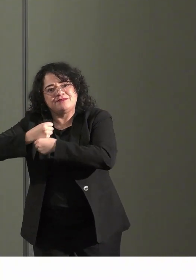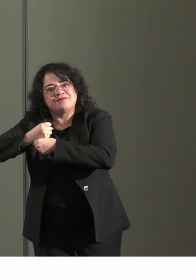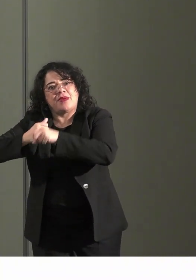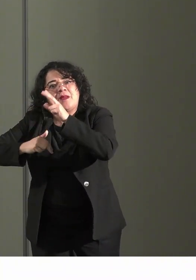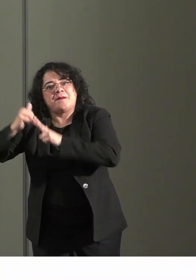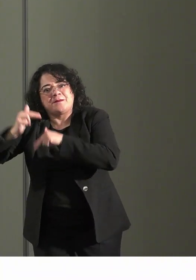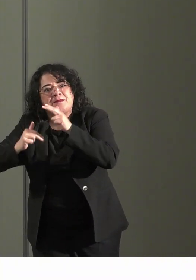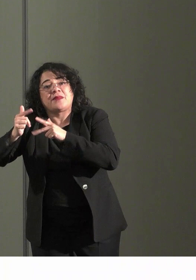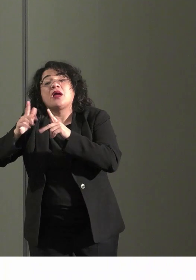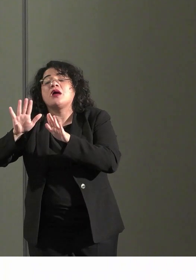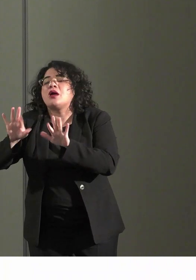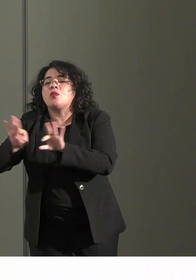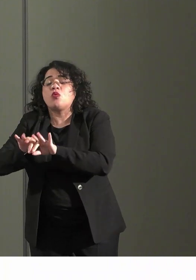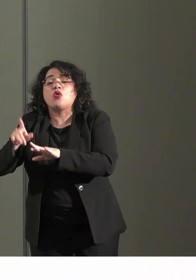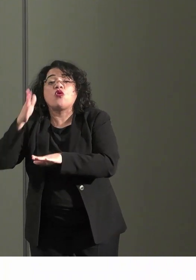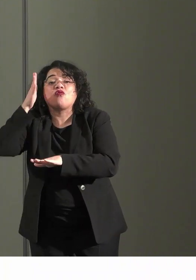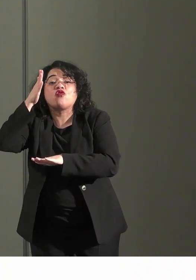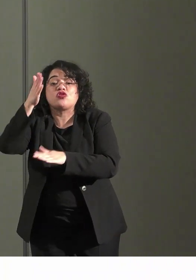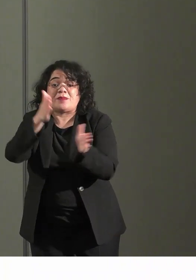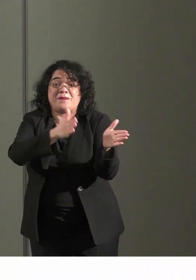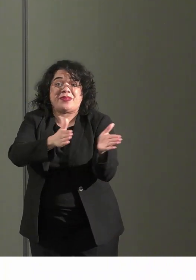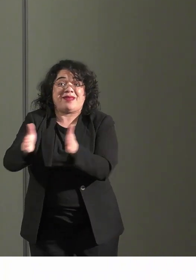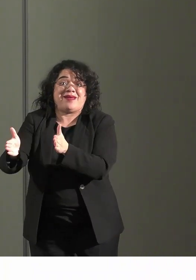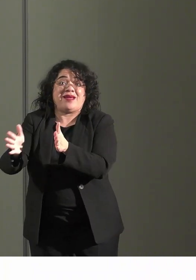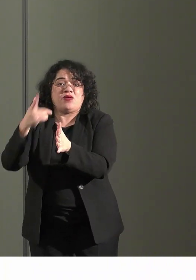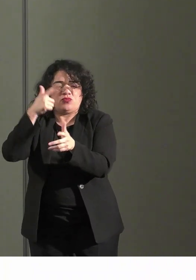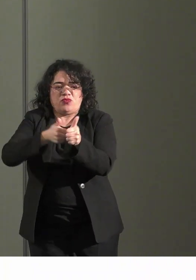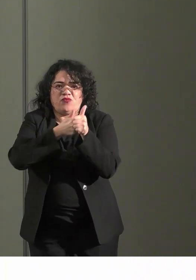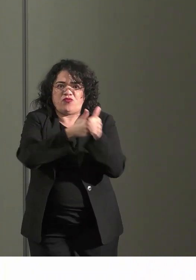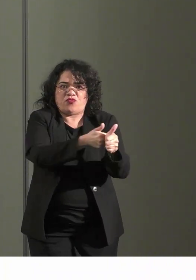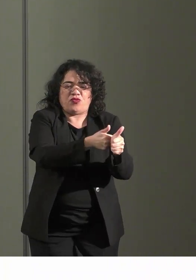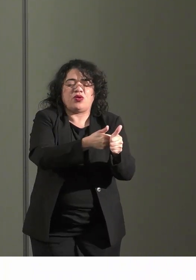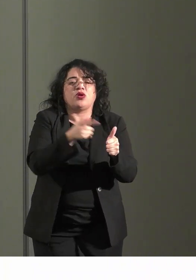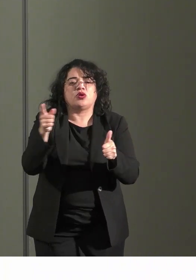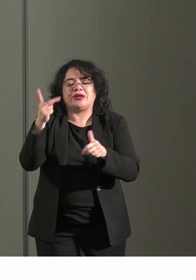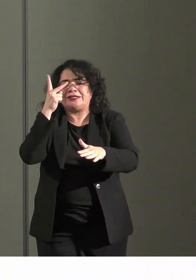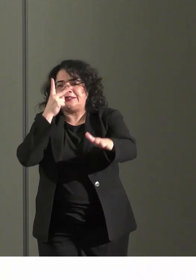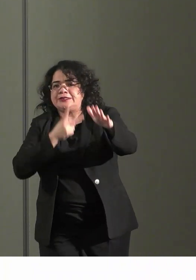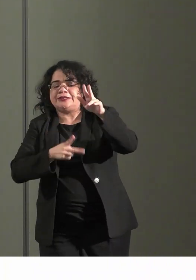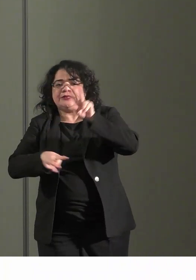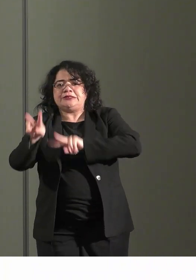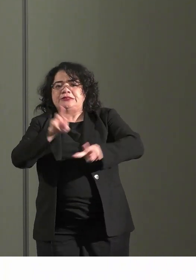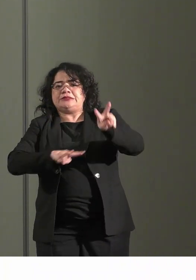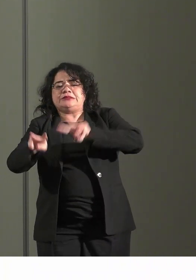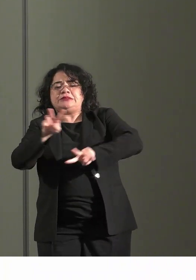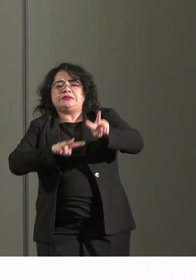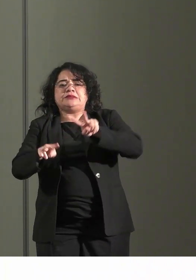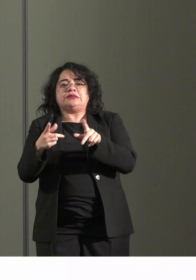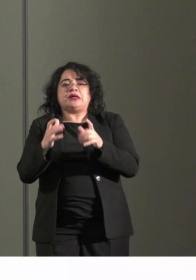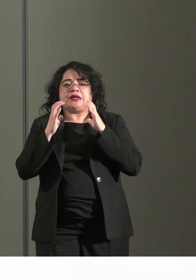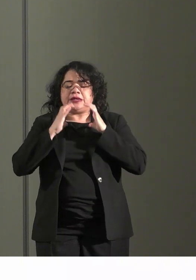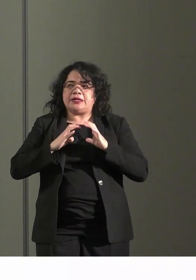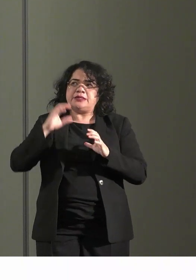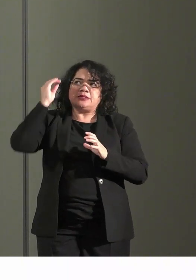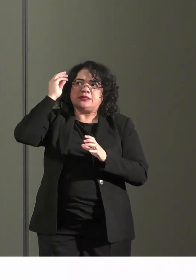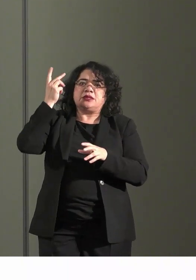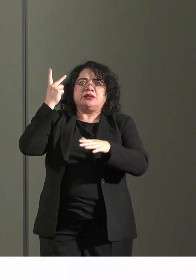compliant on a perspective bases is something that clients and companies are thinking and